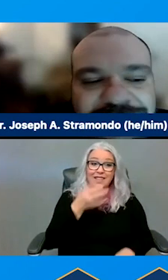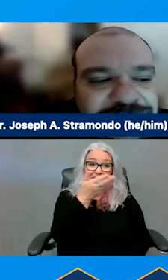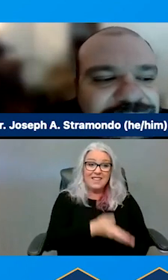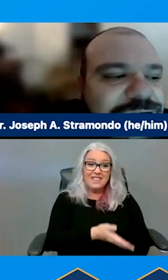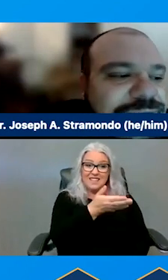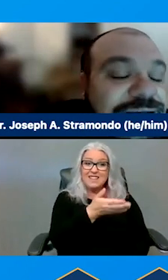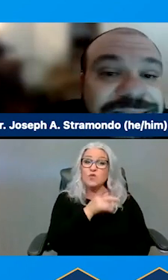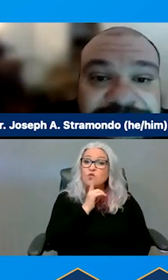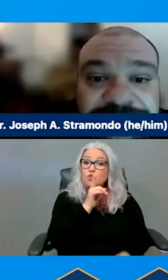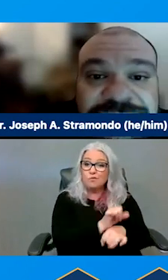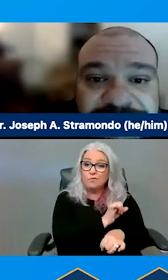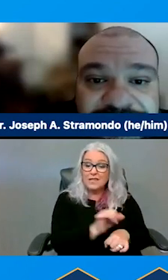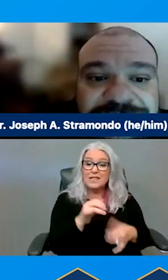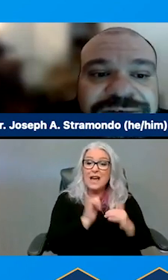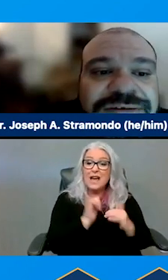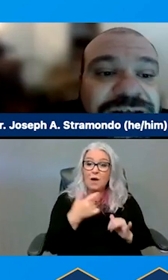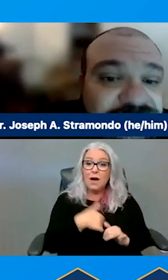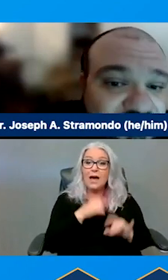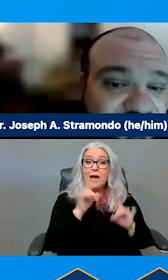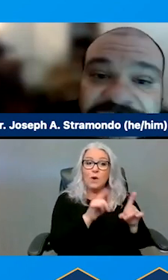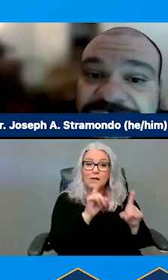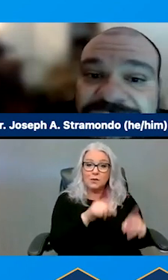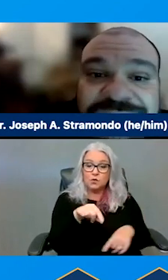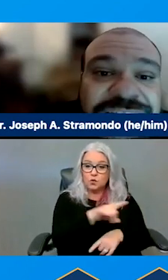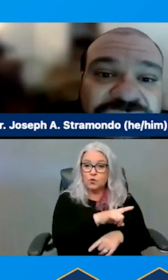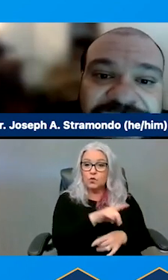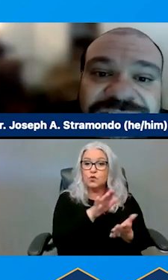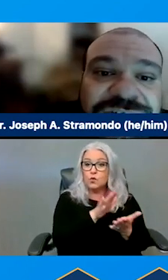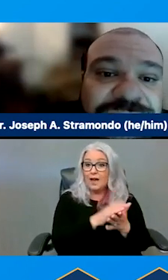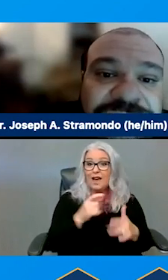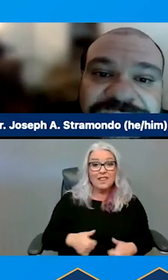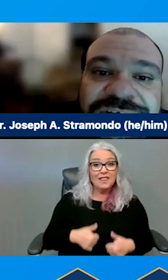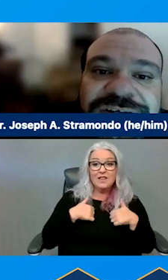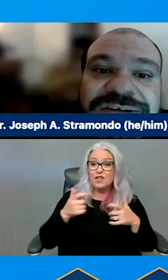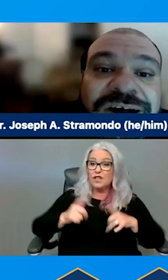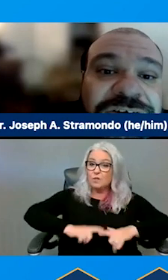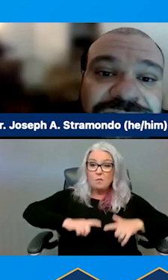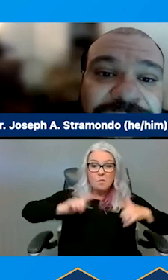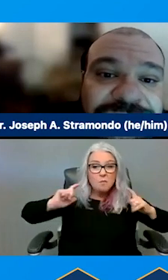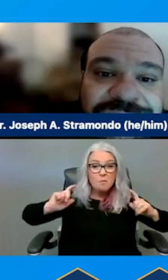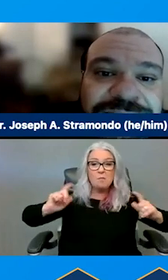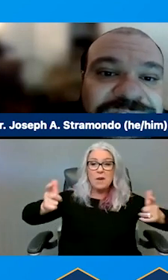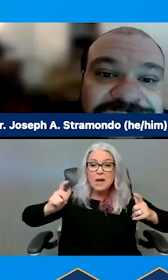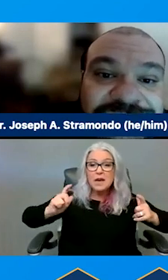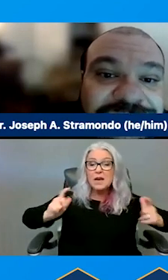school. Right. I lived in a giant land grant university